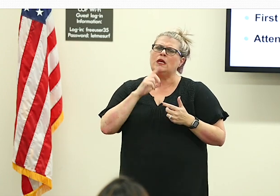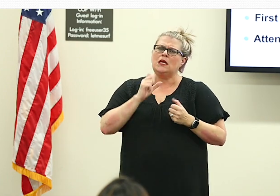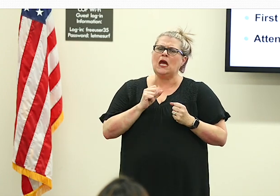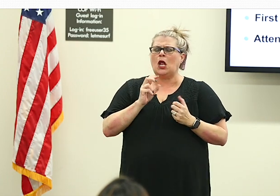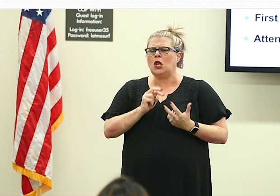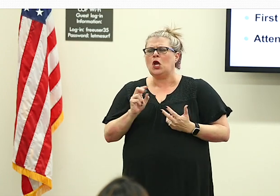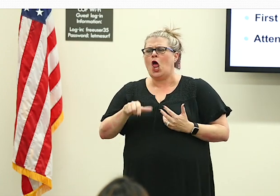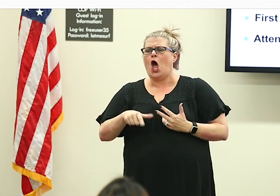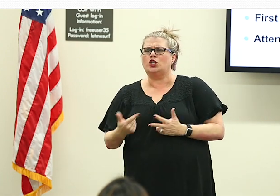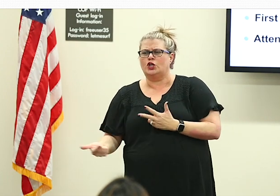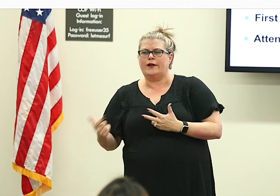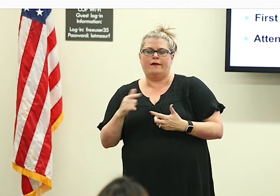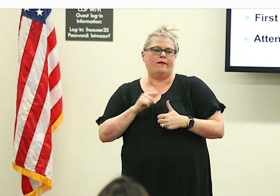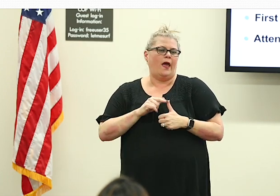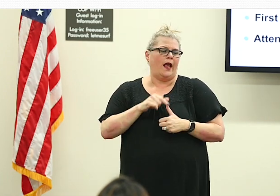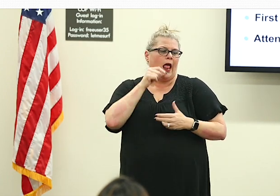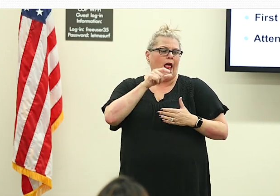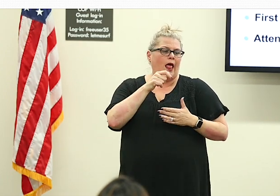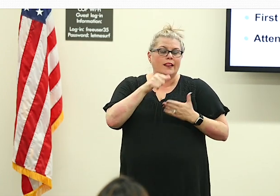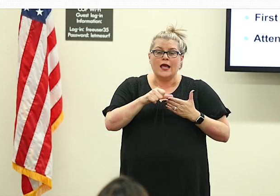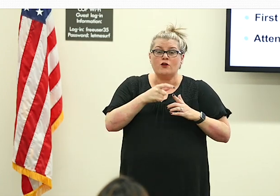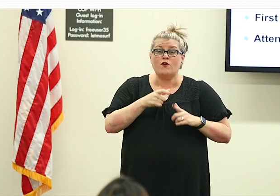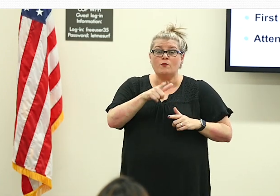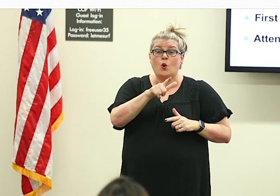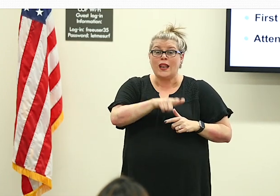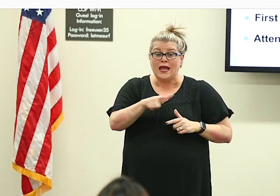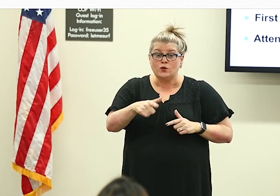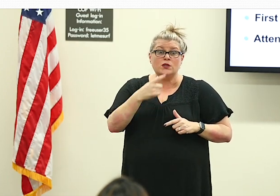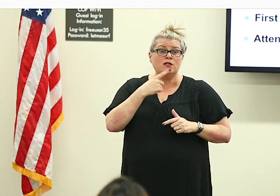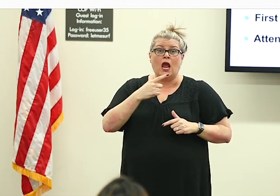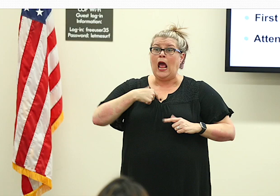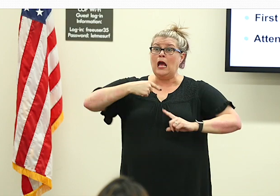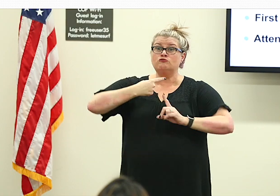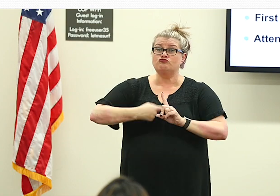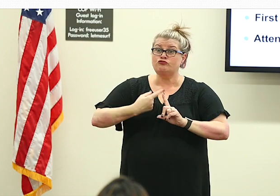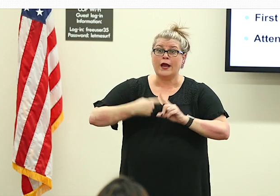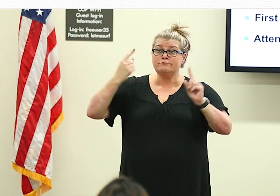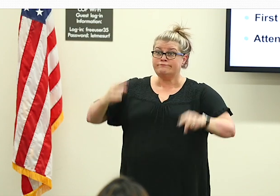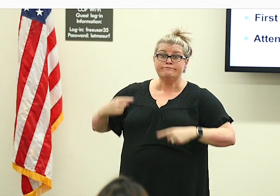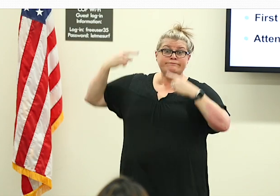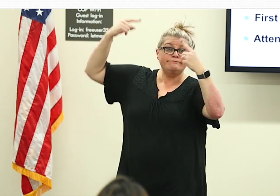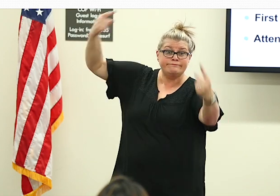So that's a letter from your landlord saying that you've made payments on time for the last 12 months.